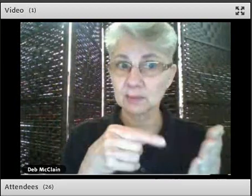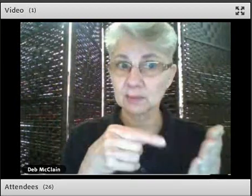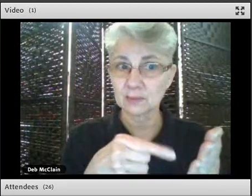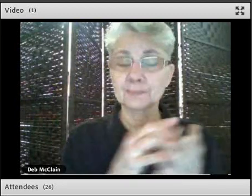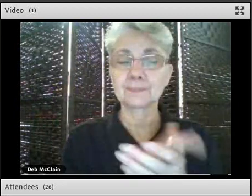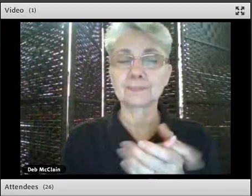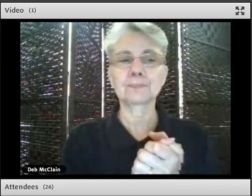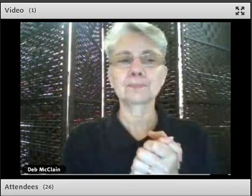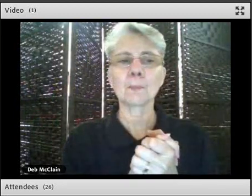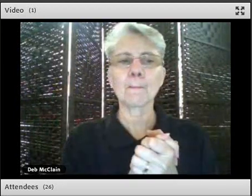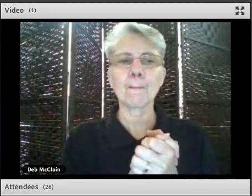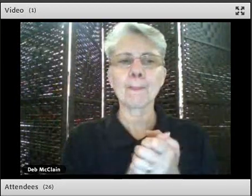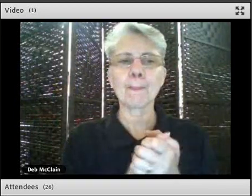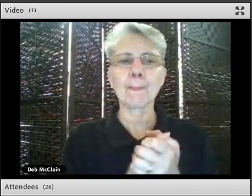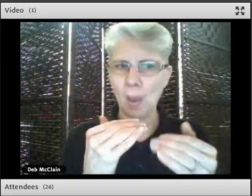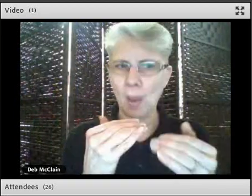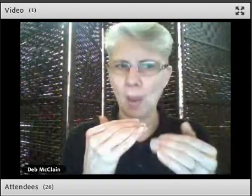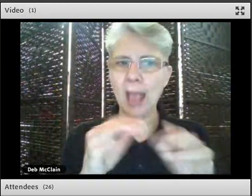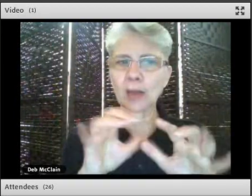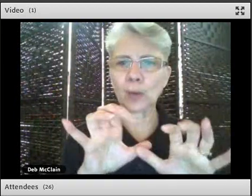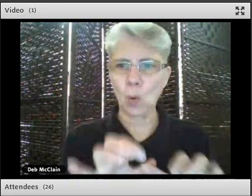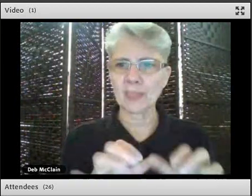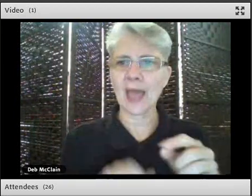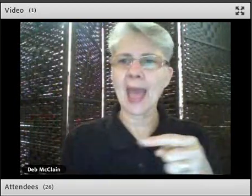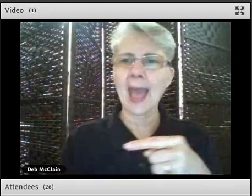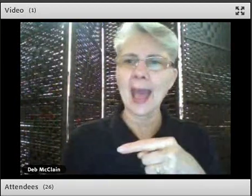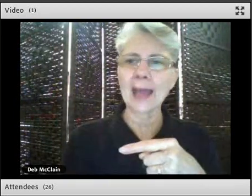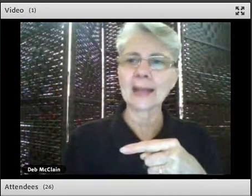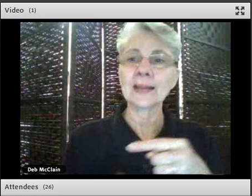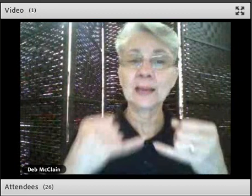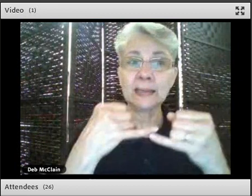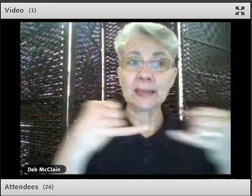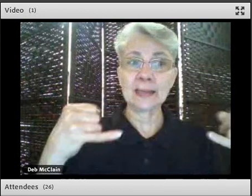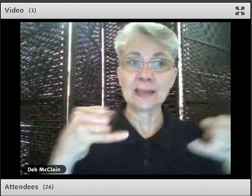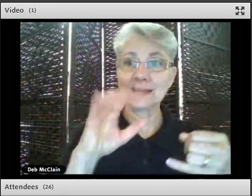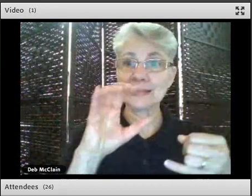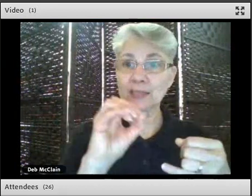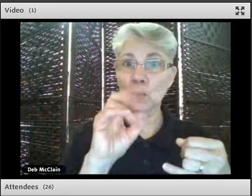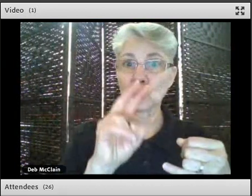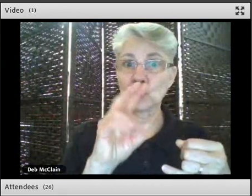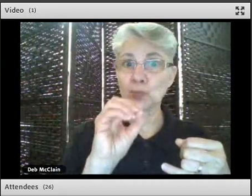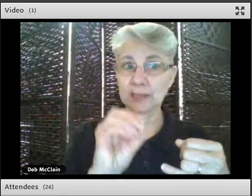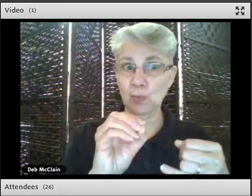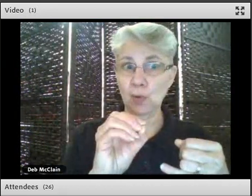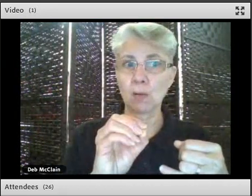remembering to omit the letters "ISBN" and to omit the hyphens.